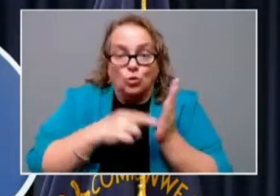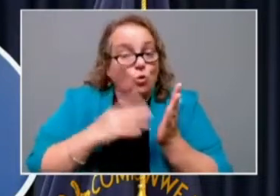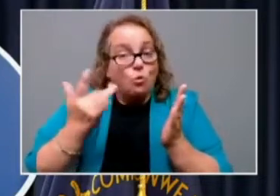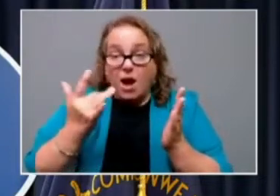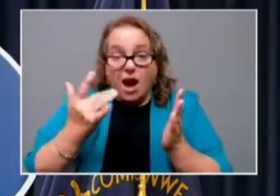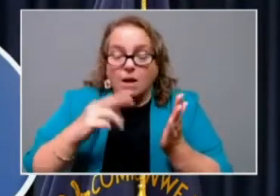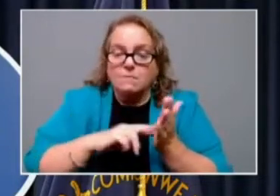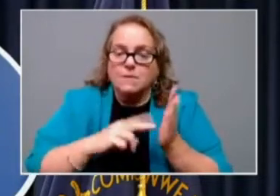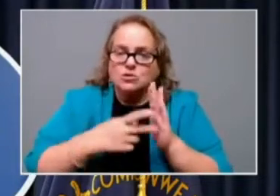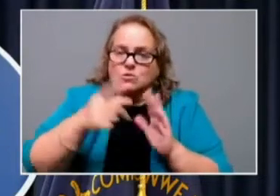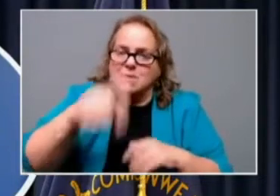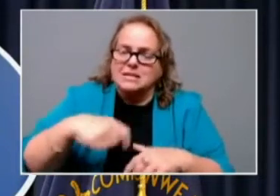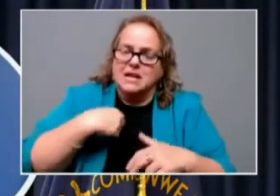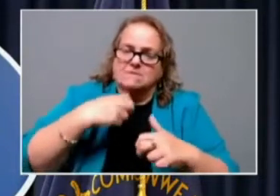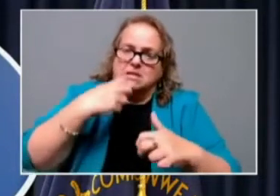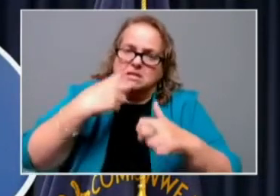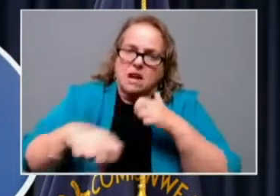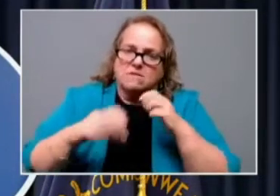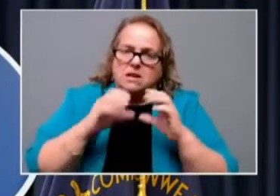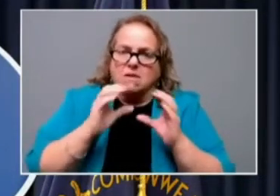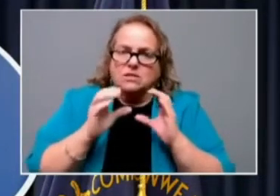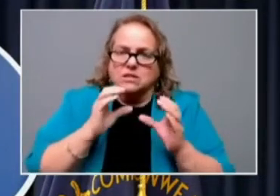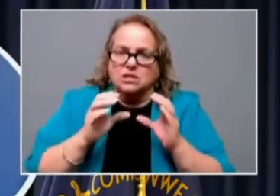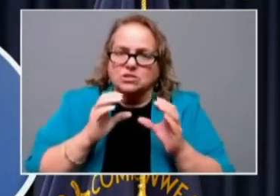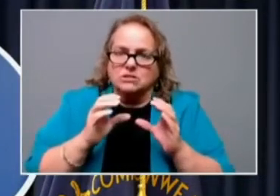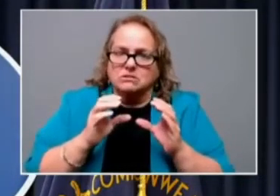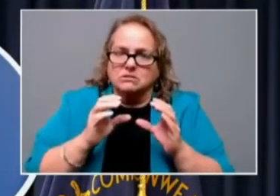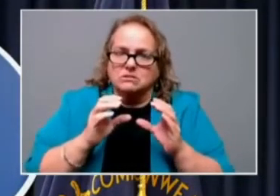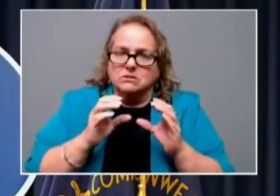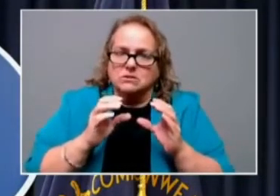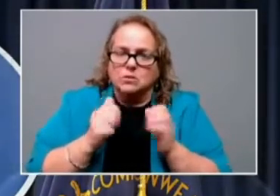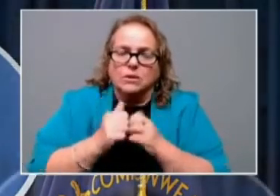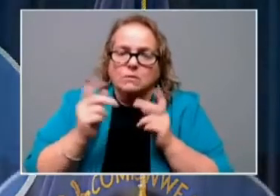I've now been asking people to get vaccinated Since December the 13th when